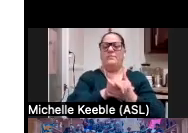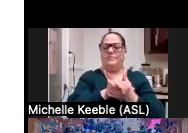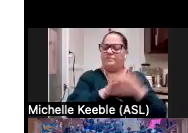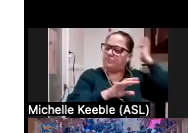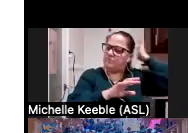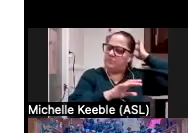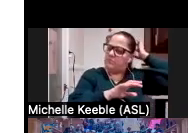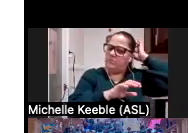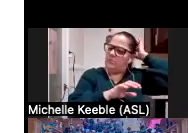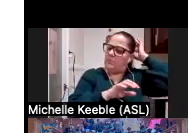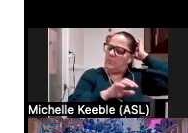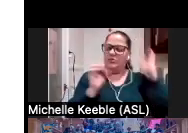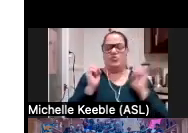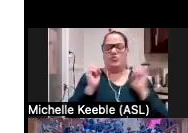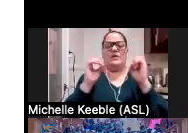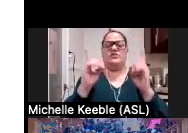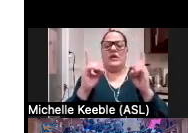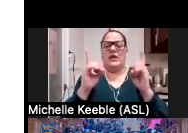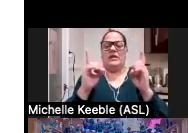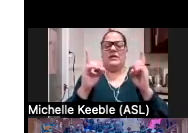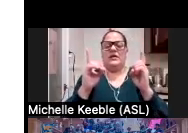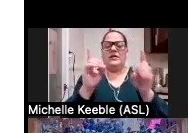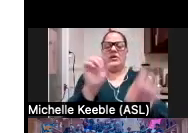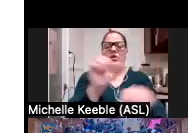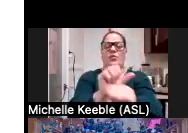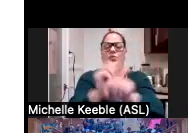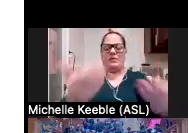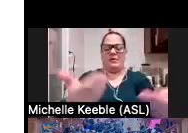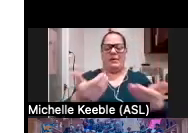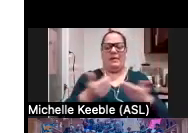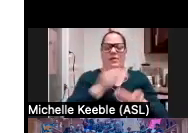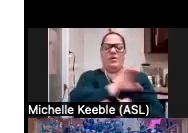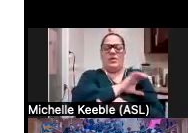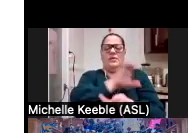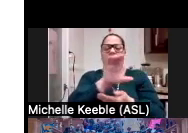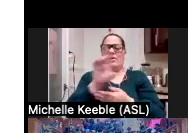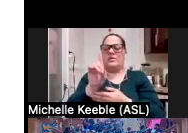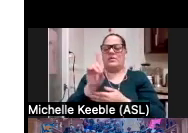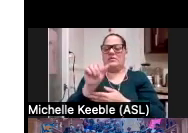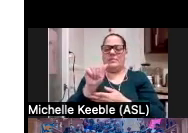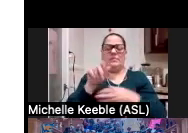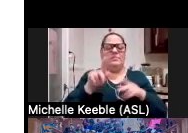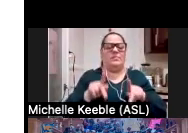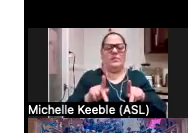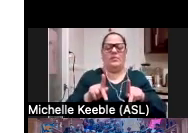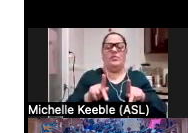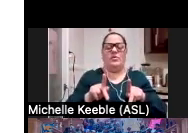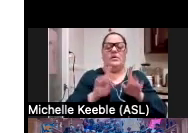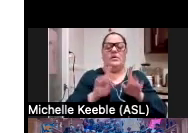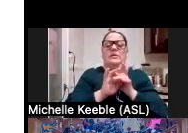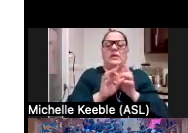educating, employing and empowering people with disabilities and how it taps into all the aspects